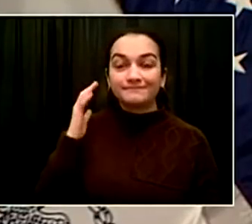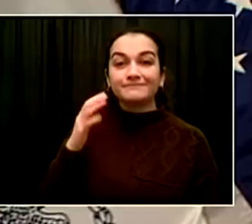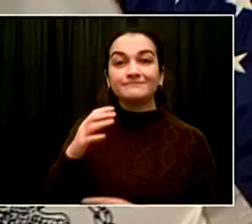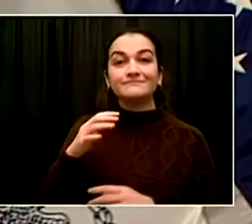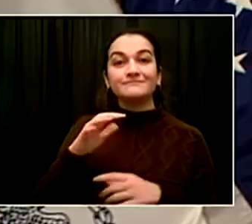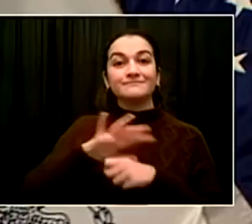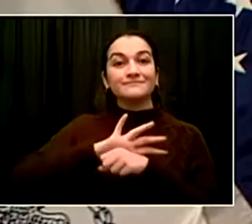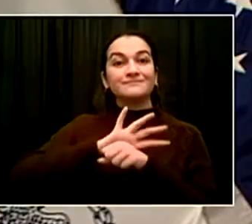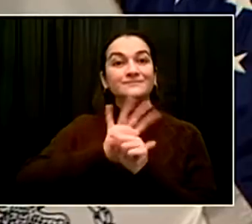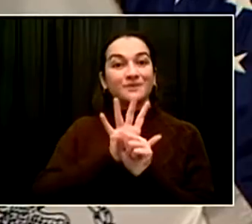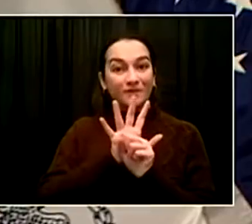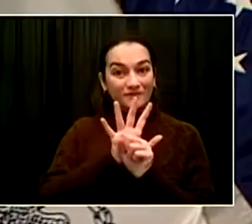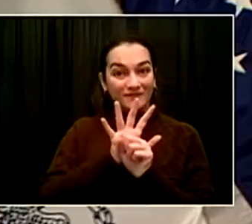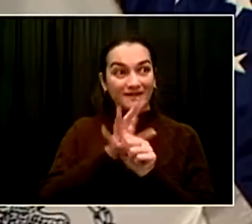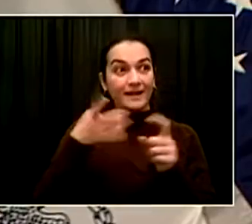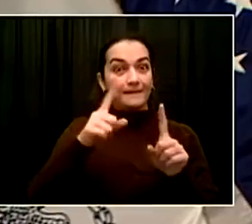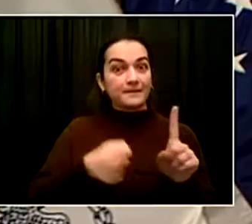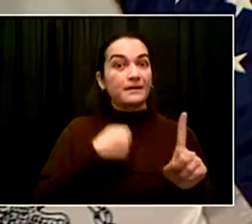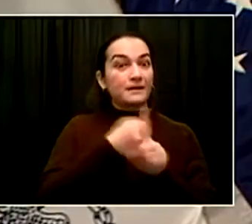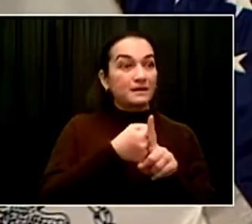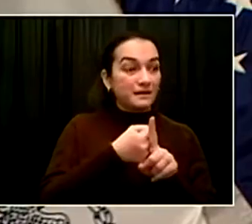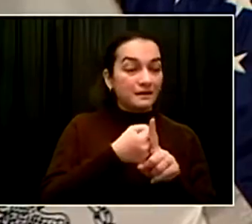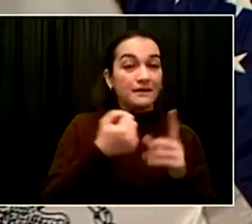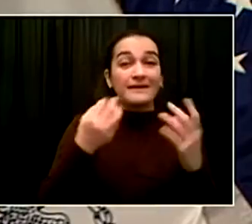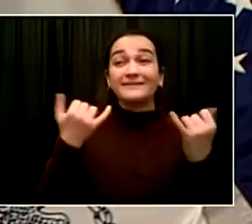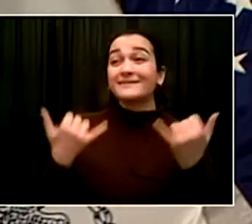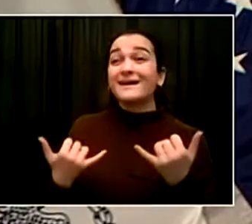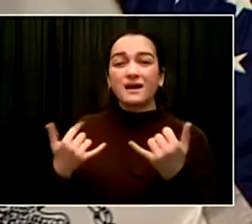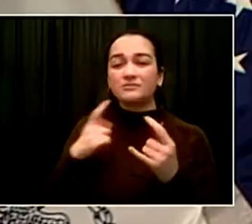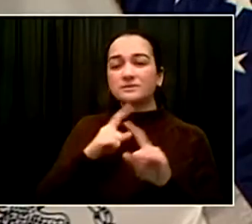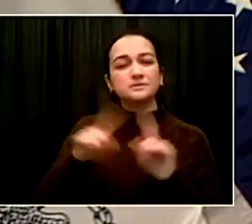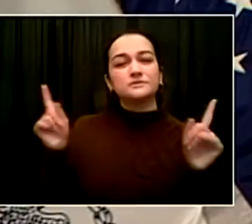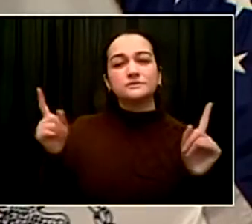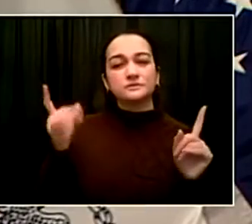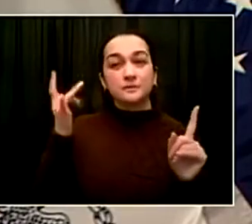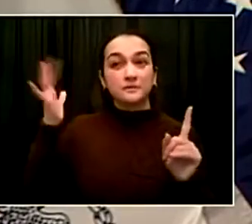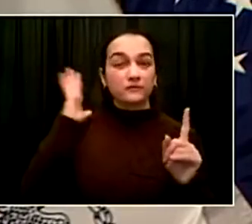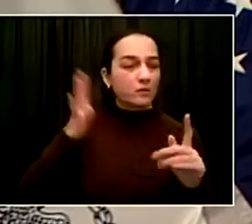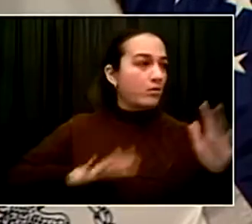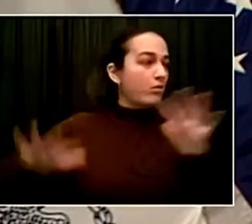BACK IN THE SPRING OF 2020 OR THE WINTER OF 2020 GOING INTO